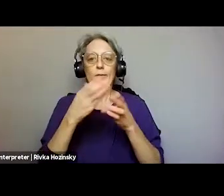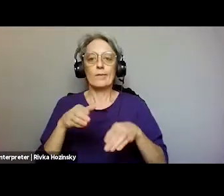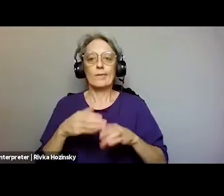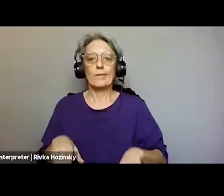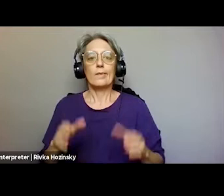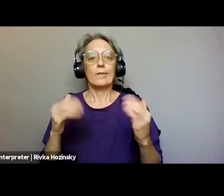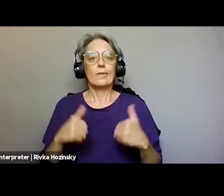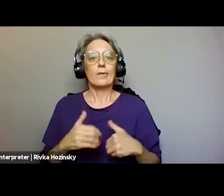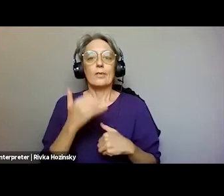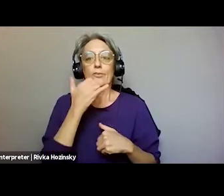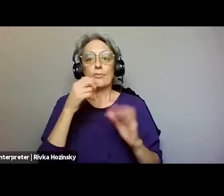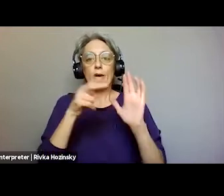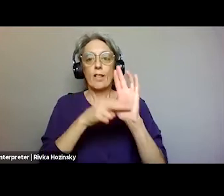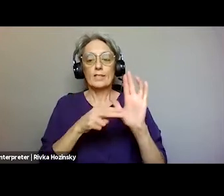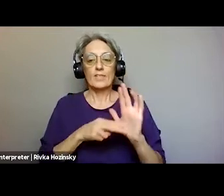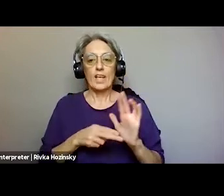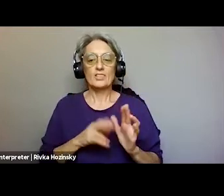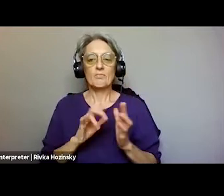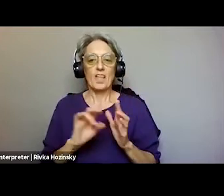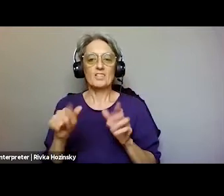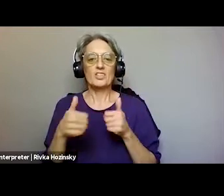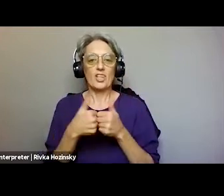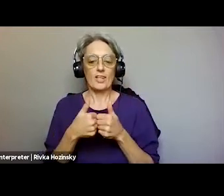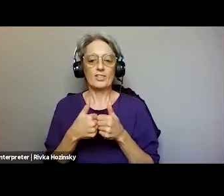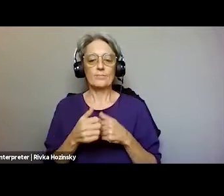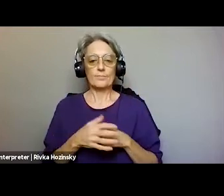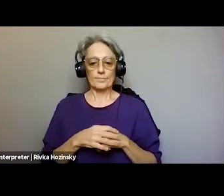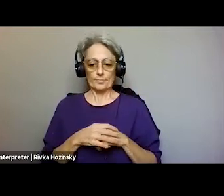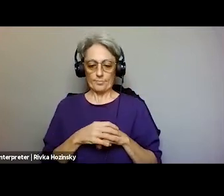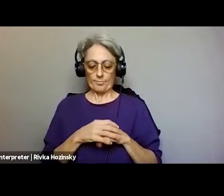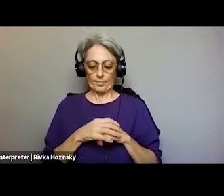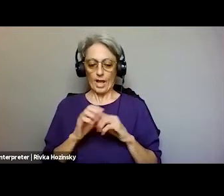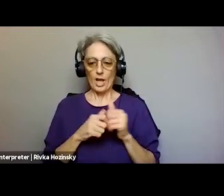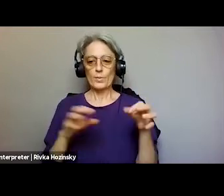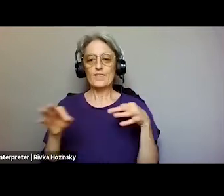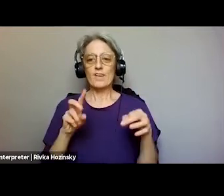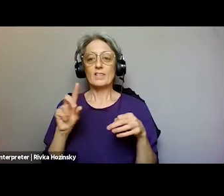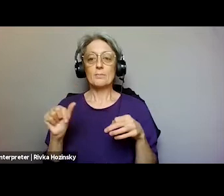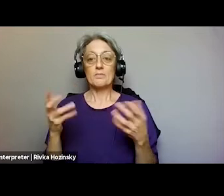is an area that's a challenge. How do we define disability? it's based on our research question